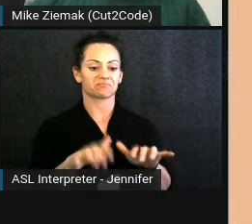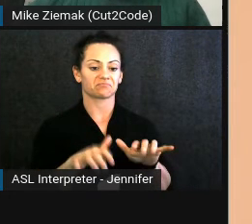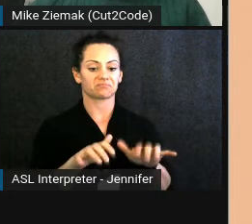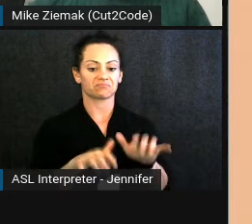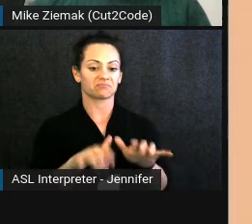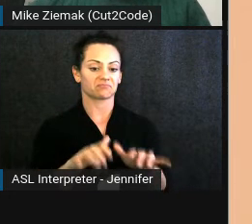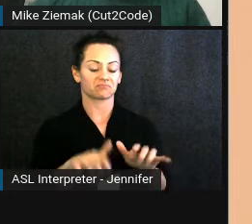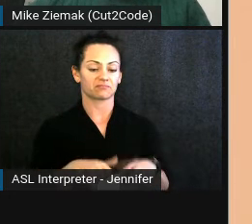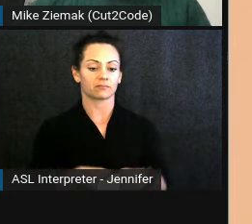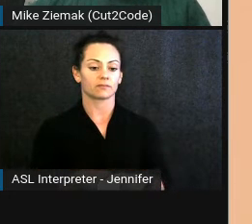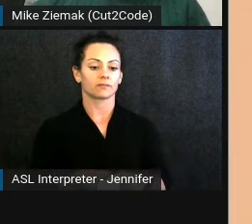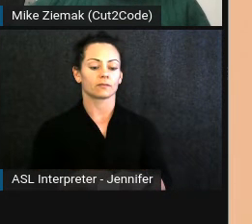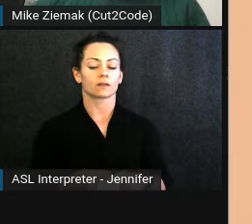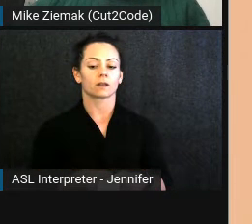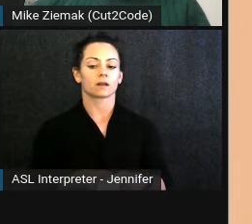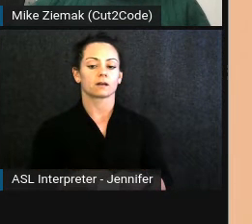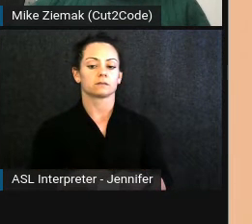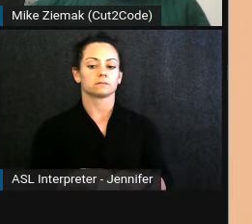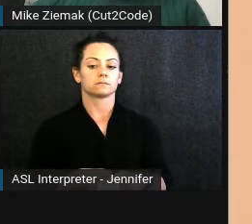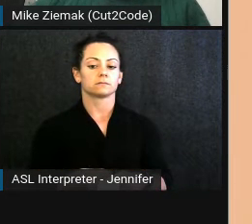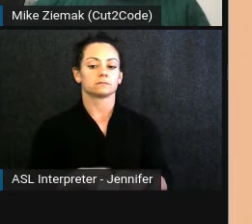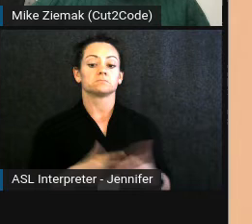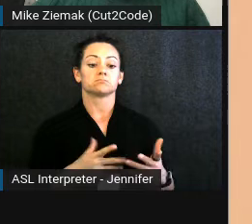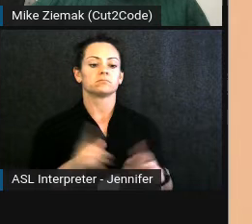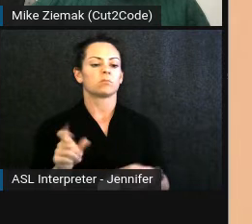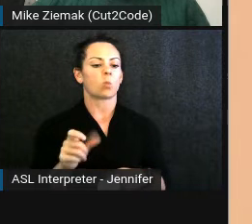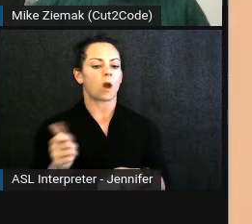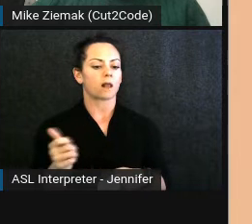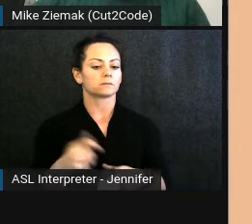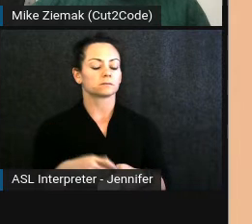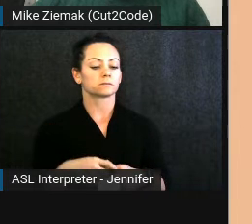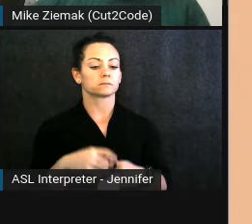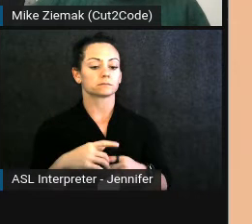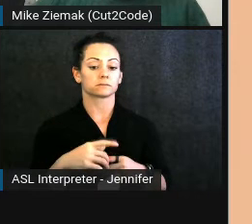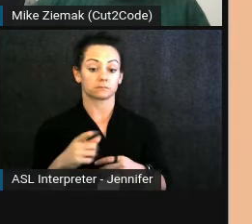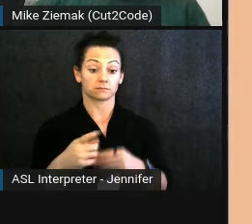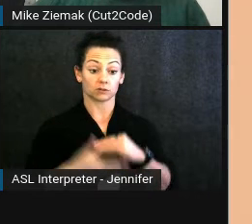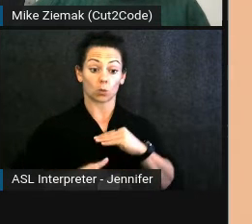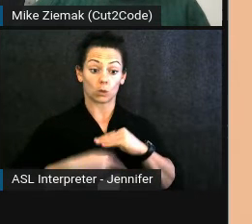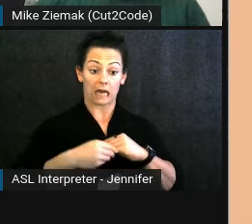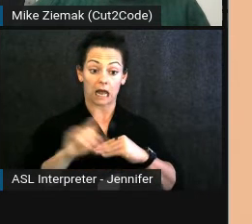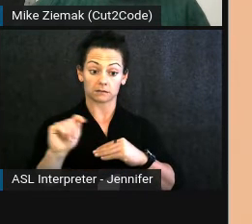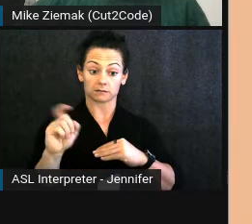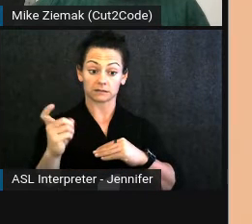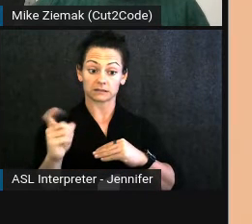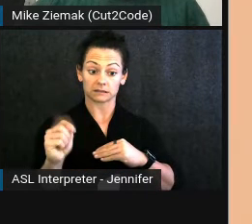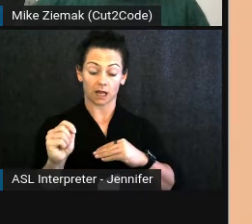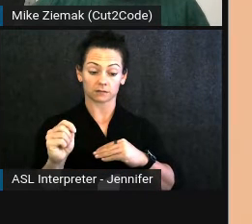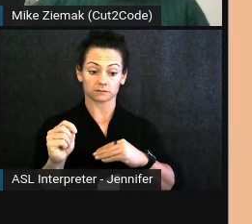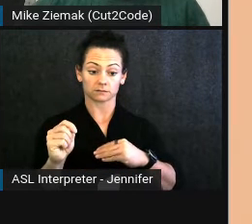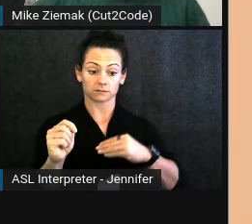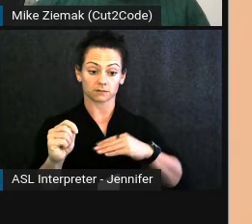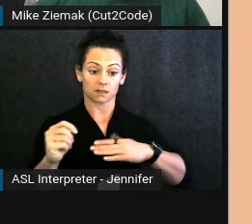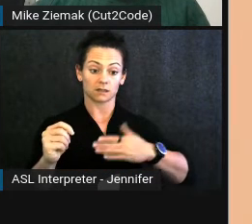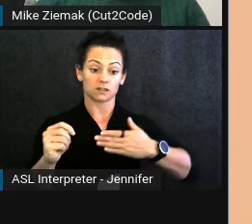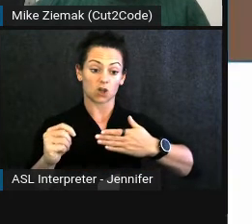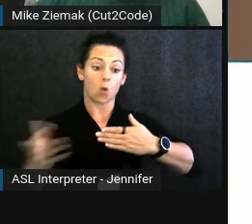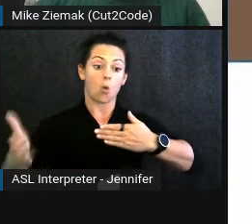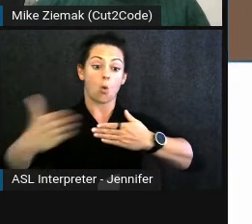What else? We can add text over the image. This is what Gutenberg editor allows us to do.